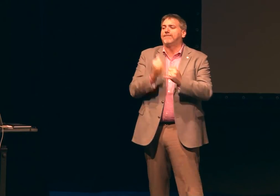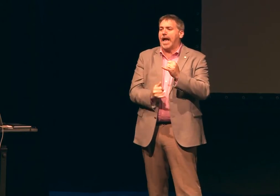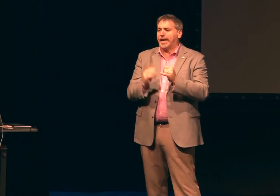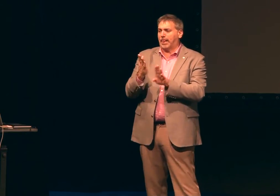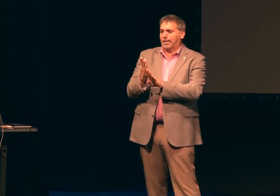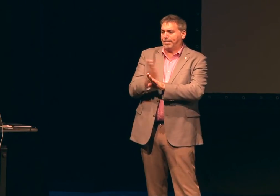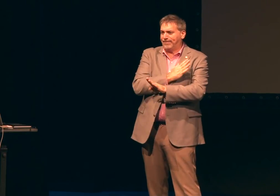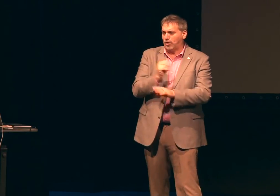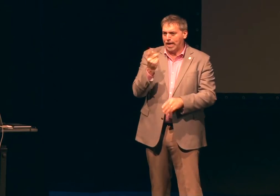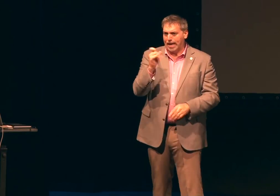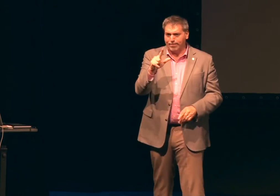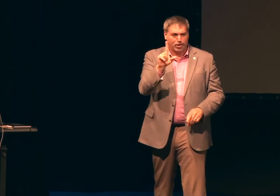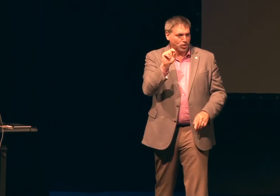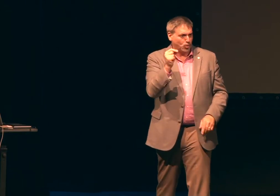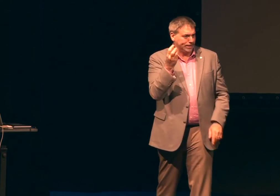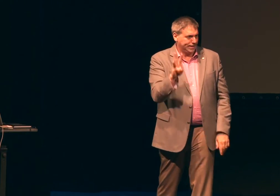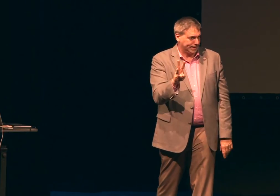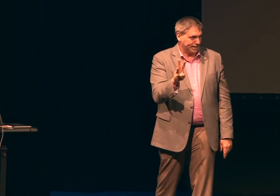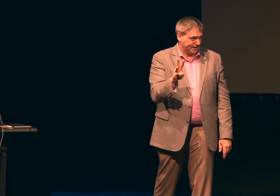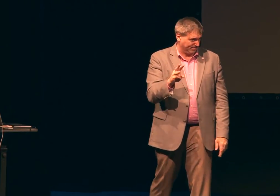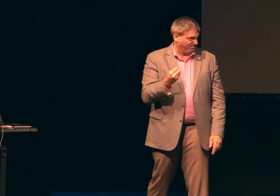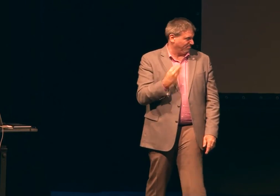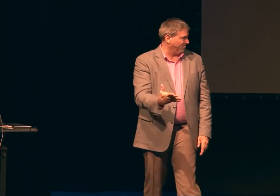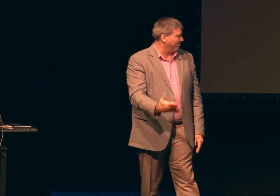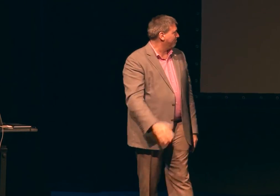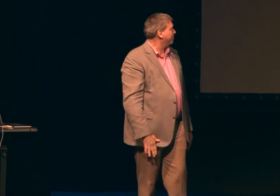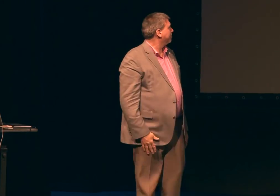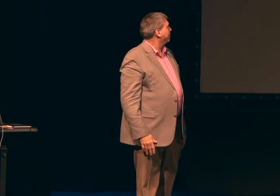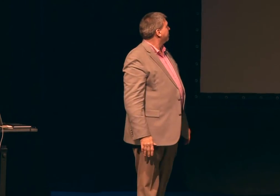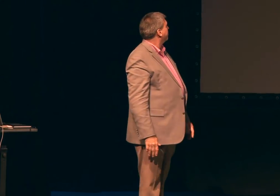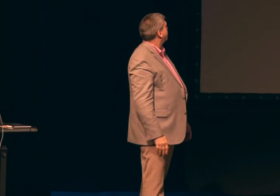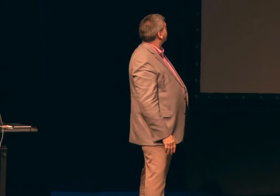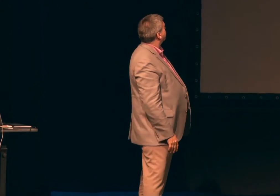by January 26th and finally before April 26th is the